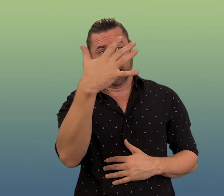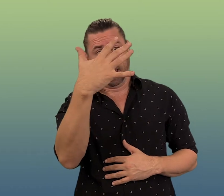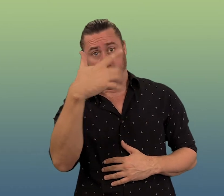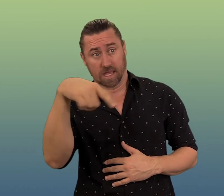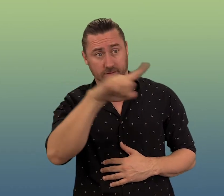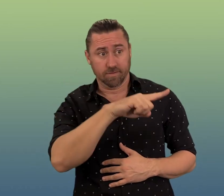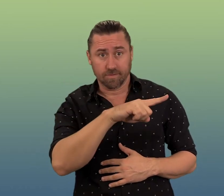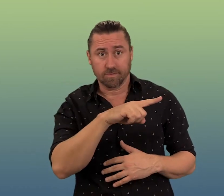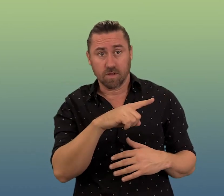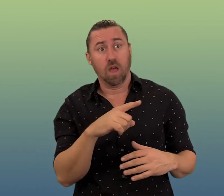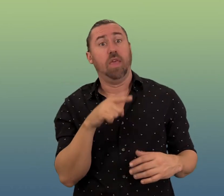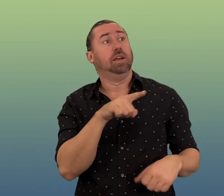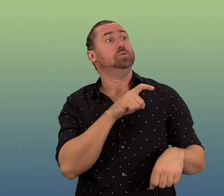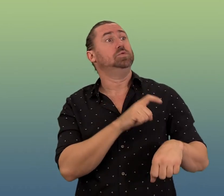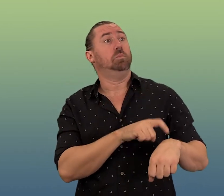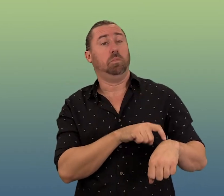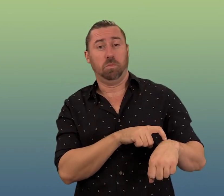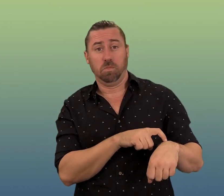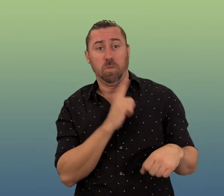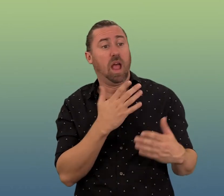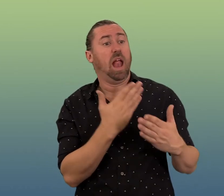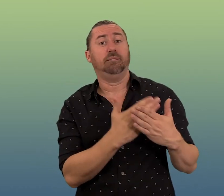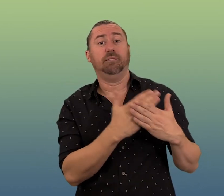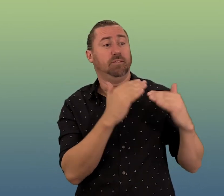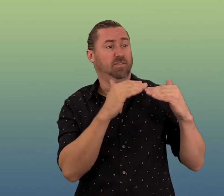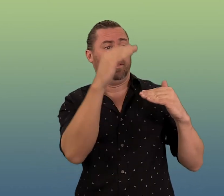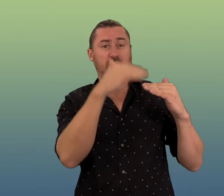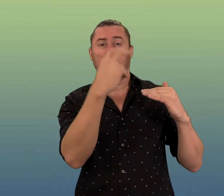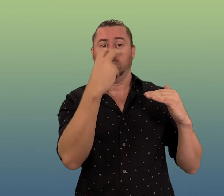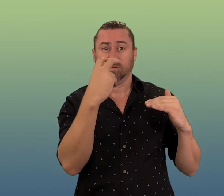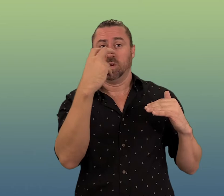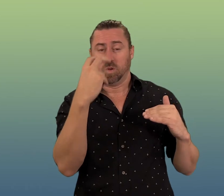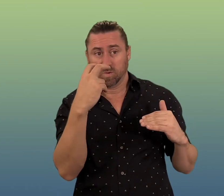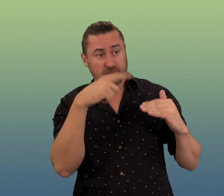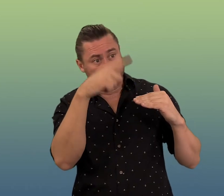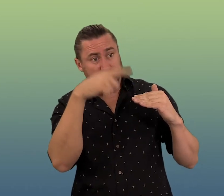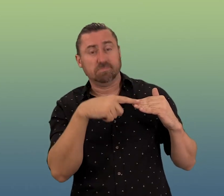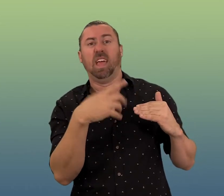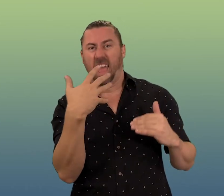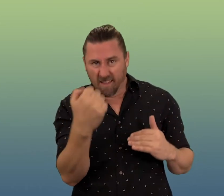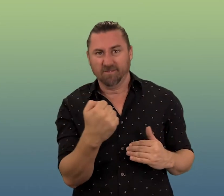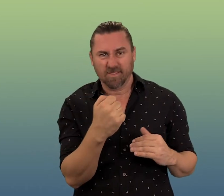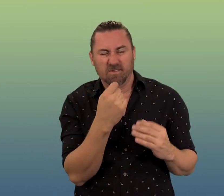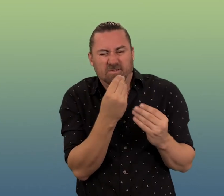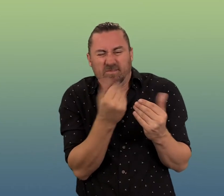At 65 Australians can expect to live approximately half of their remaining years with some level of disability,